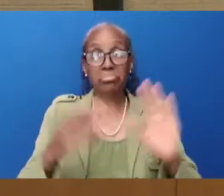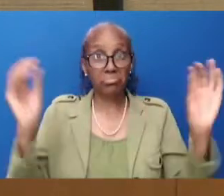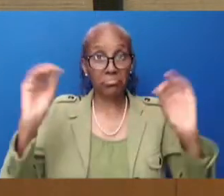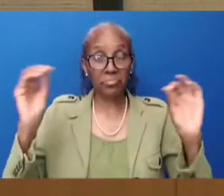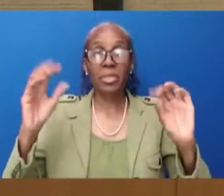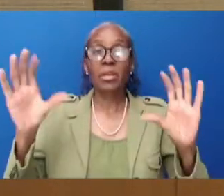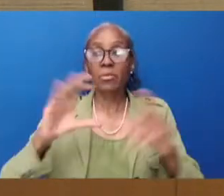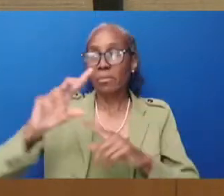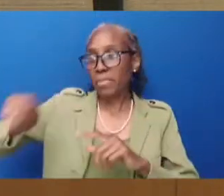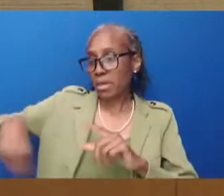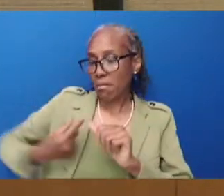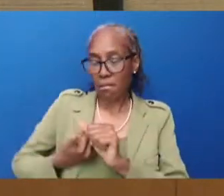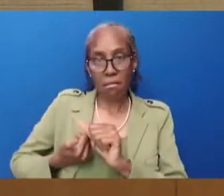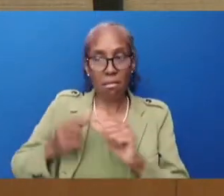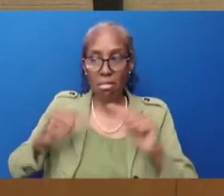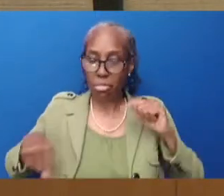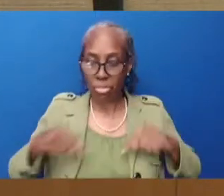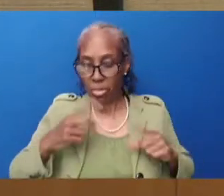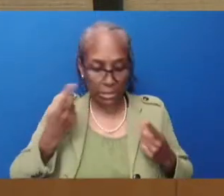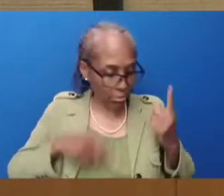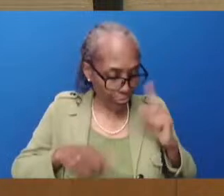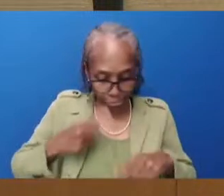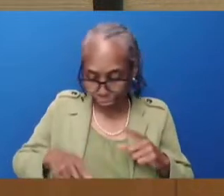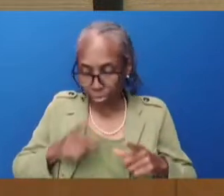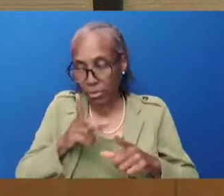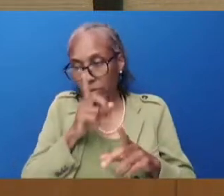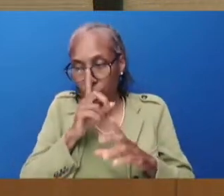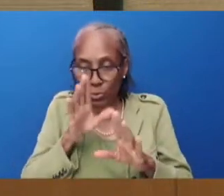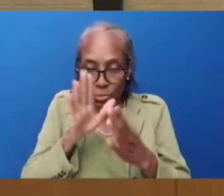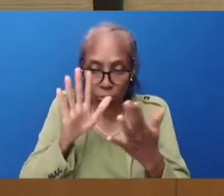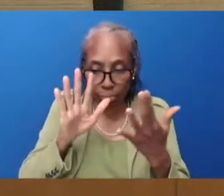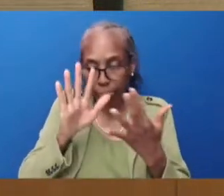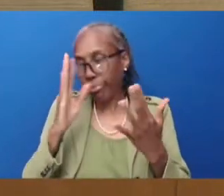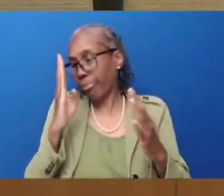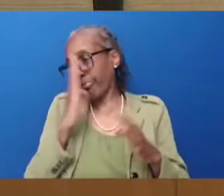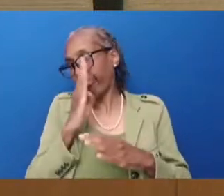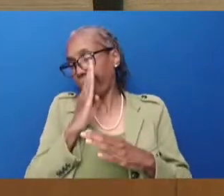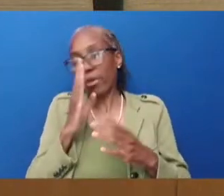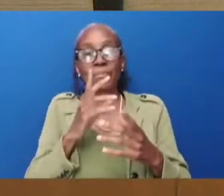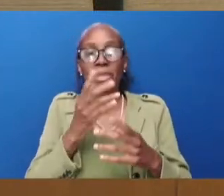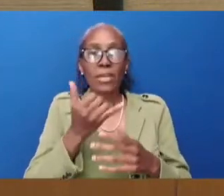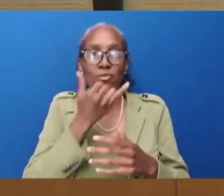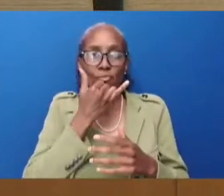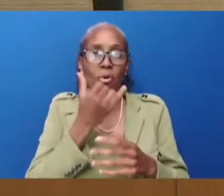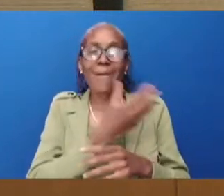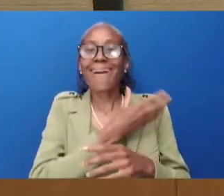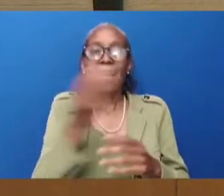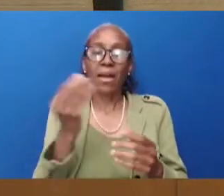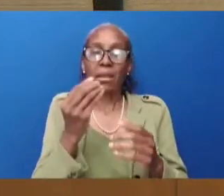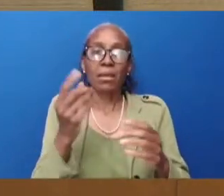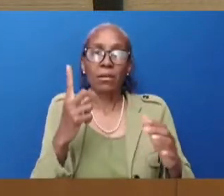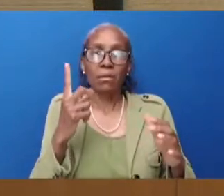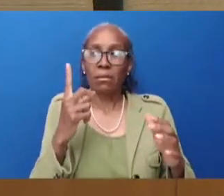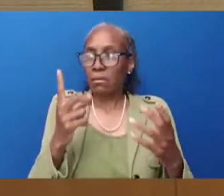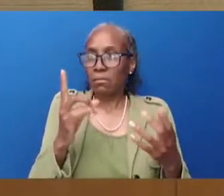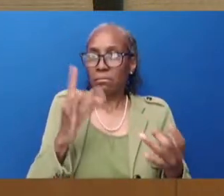THIS PROJECT HASN'T HAD ANY TRANSPARENCY. IT'S BEEN DONE THROUGH BACK